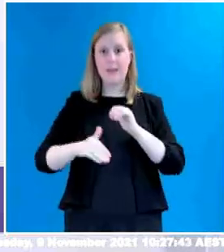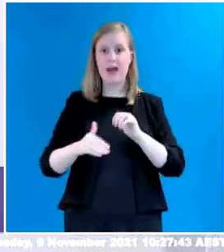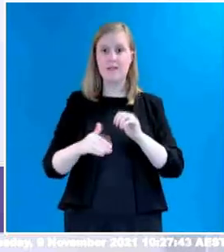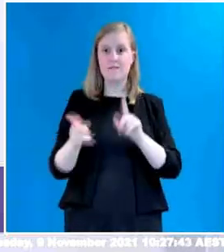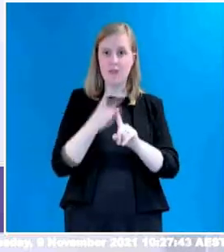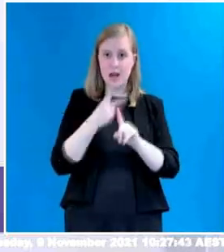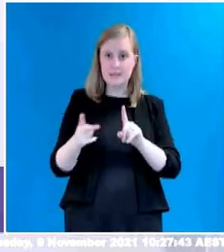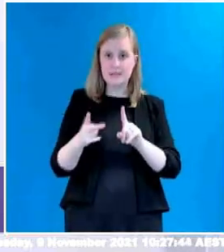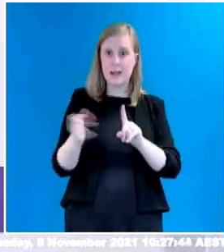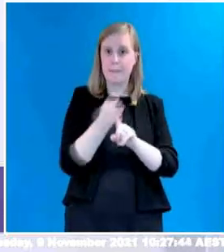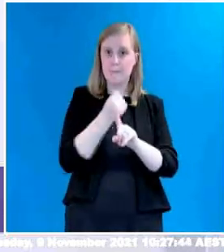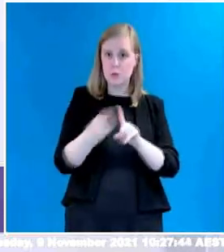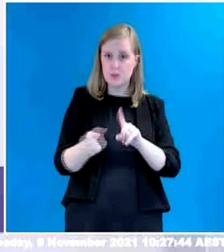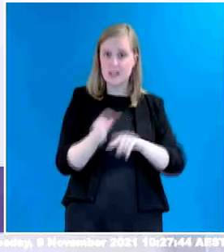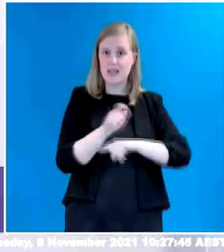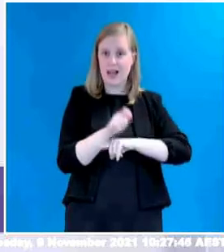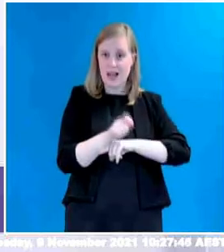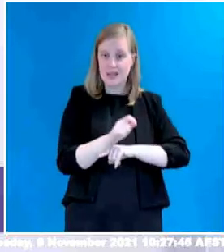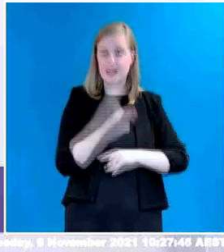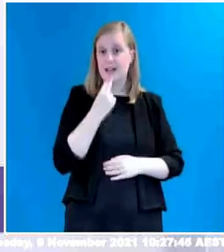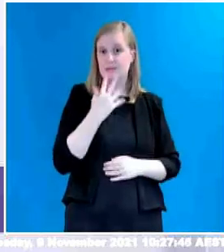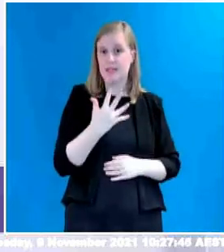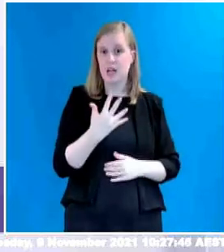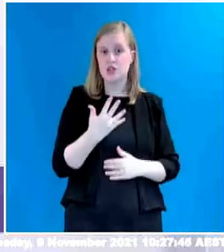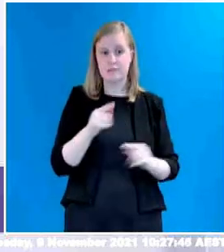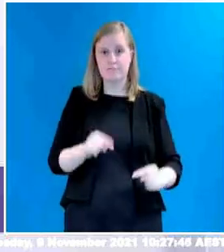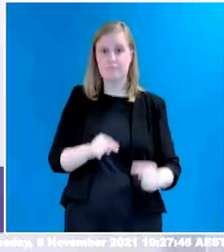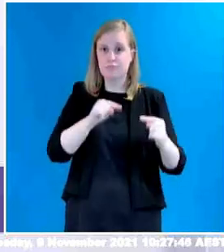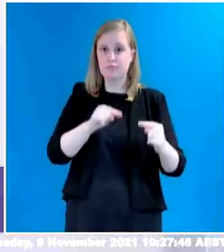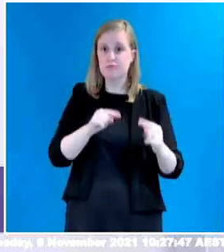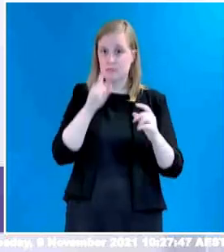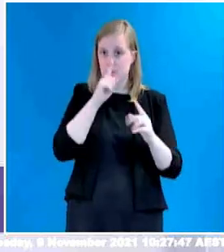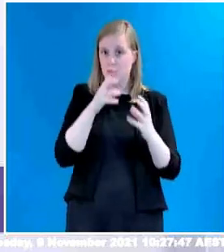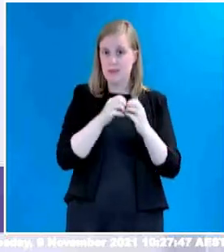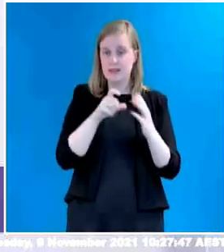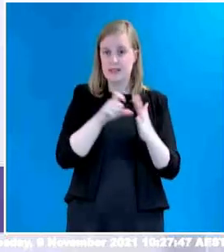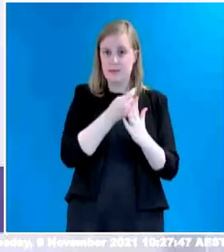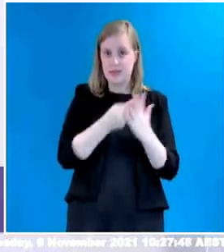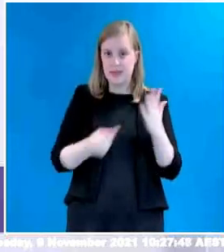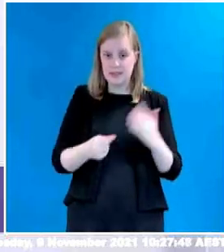Reflecting on the ACT's experience of the Human Rights Act, is